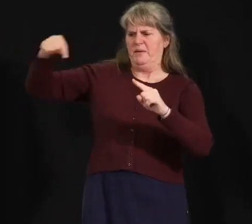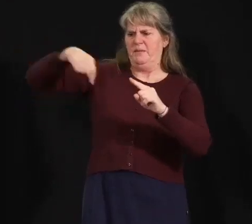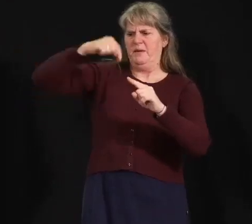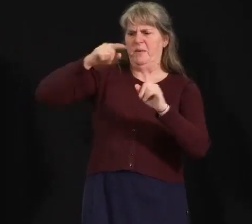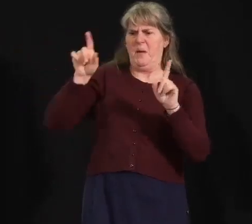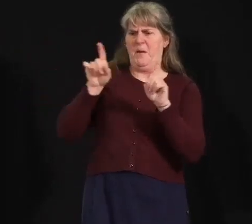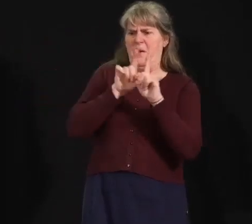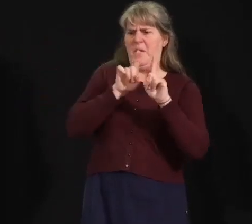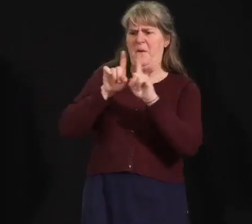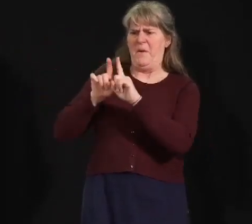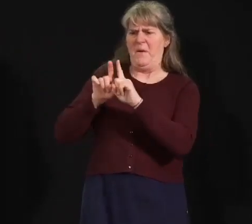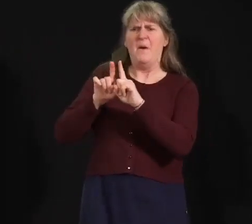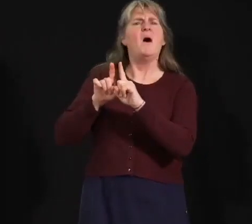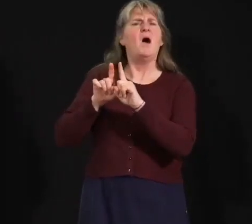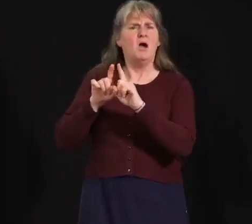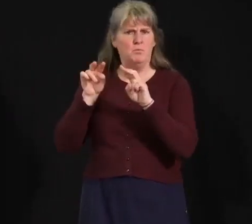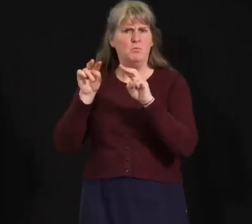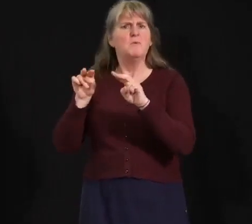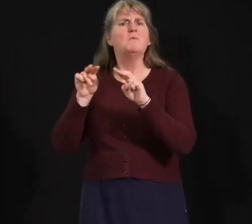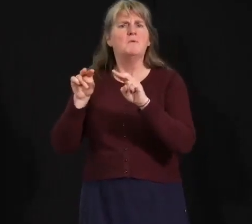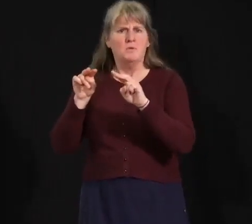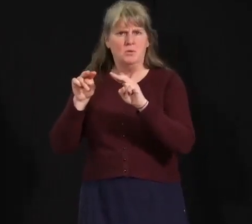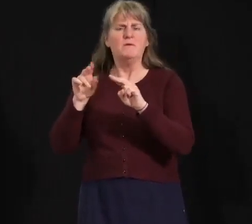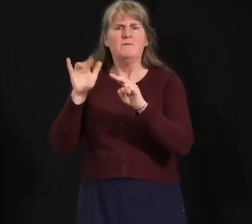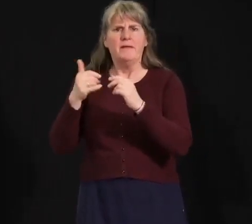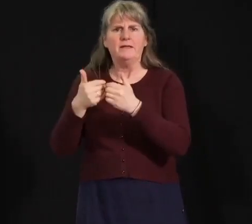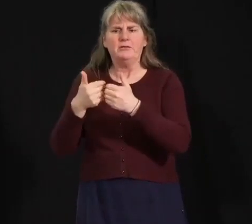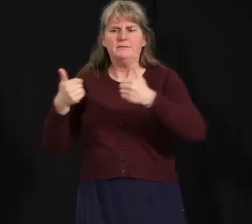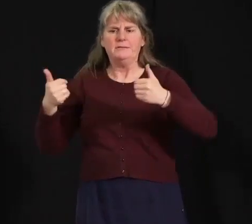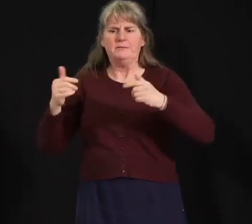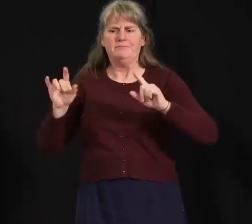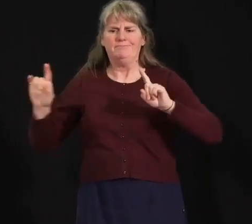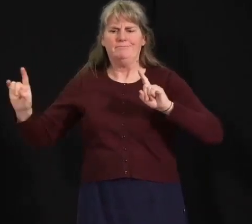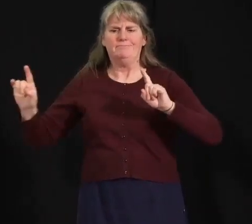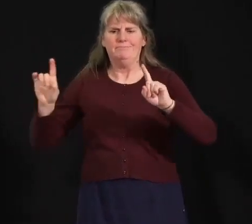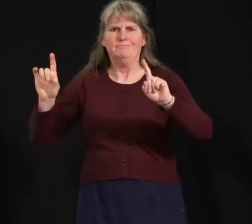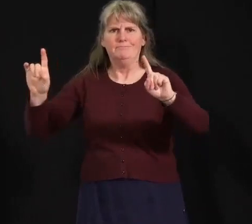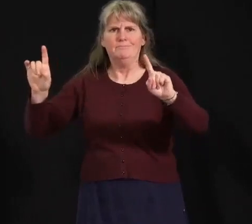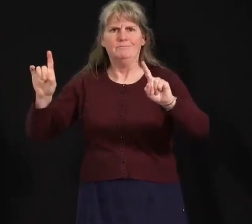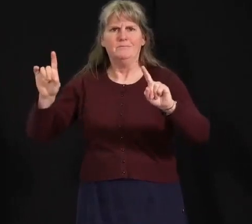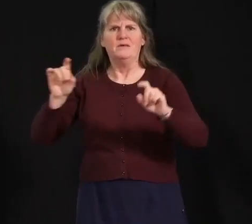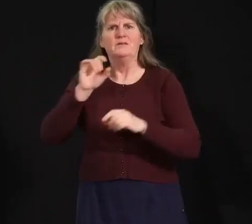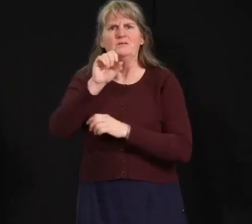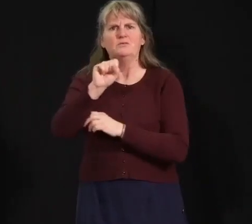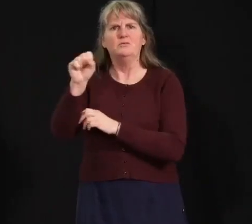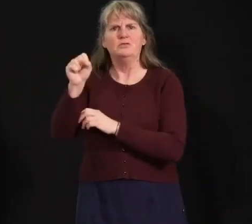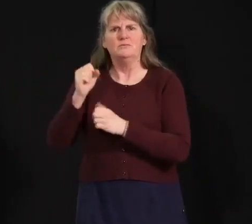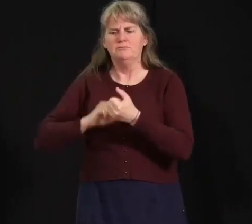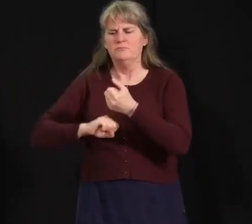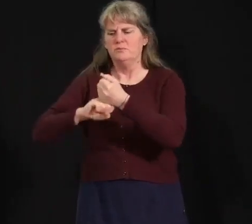temporary accommodations, and now recognizing that some of the concerns around spacing on the